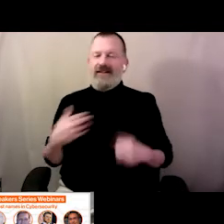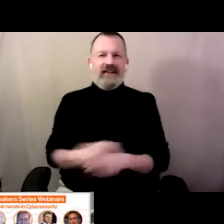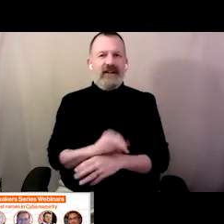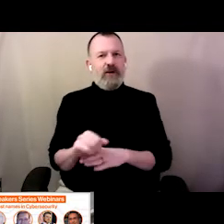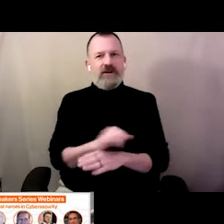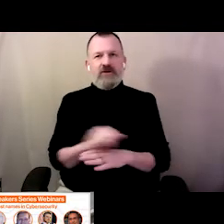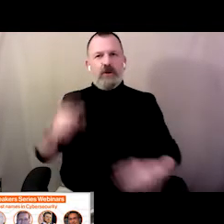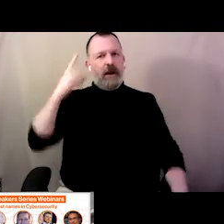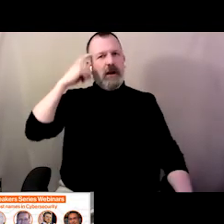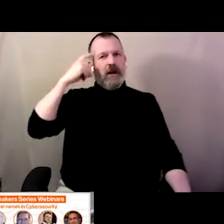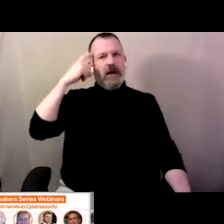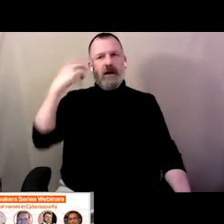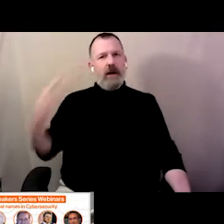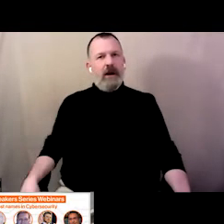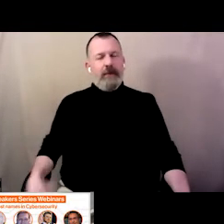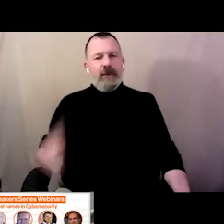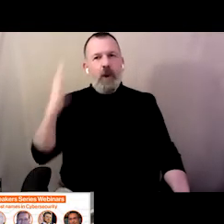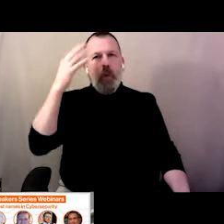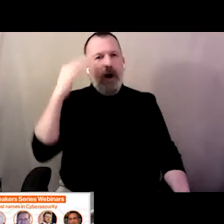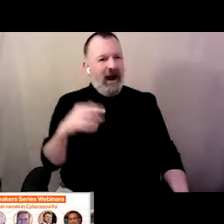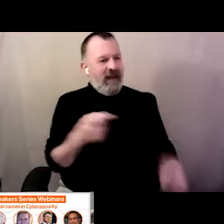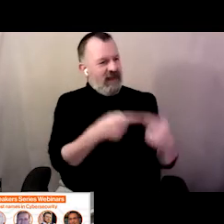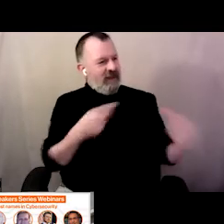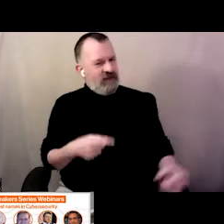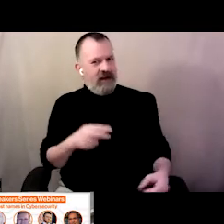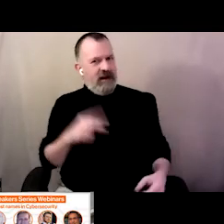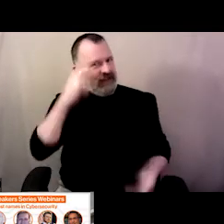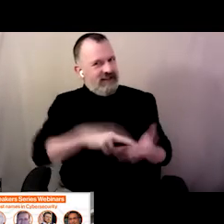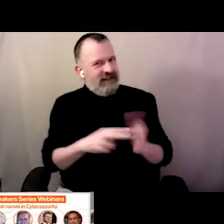is why the change and adversarial intent and what are the implications of it.